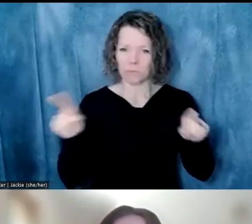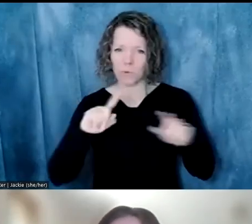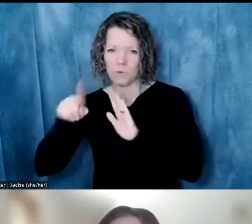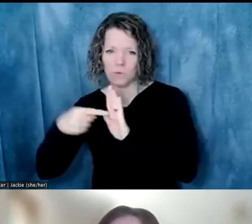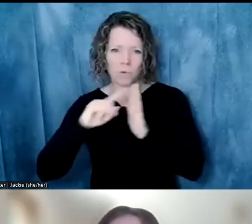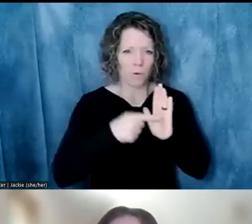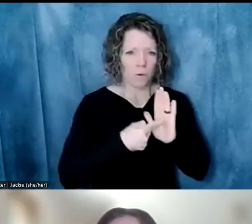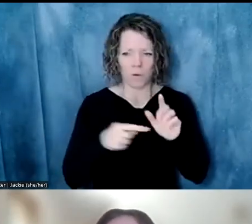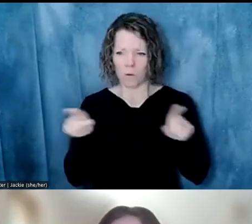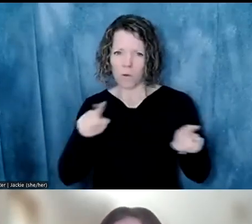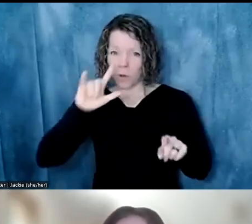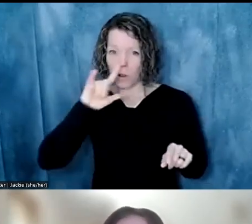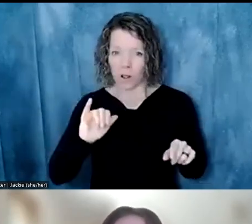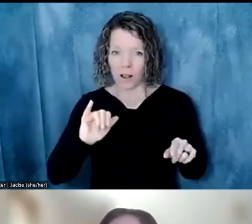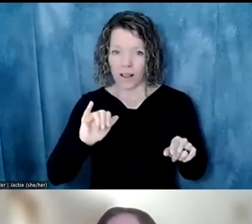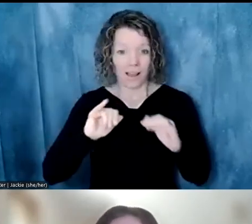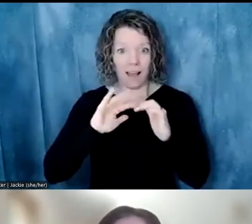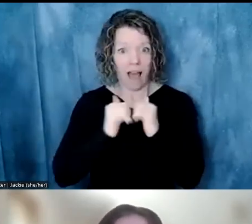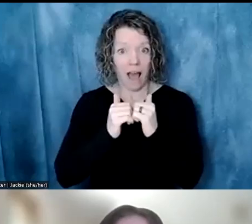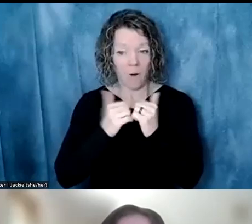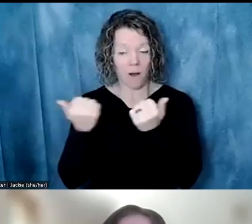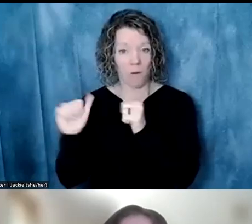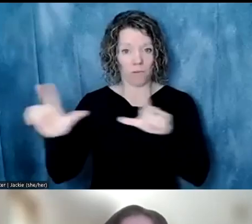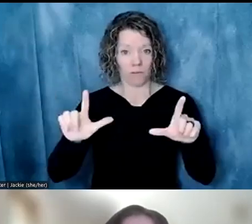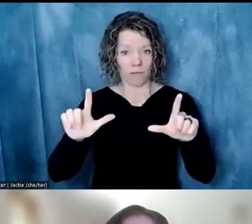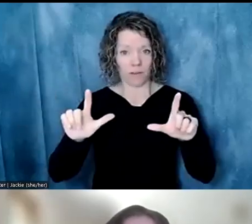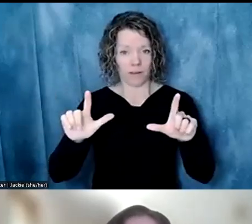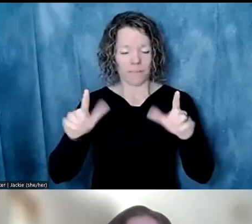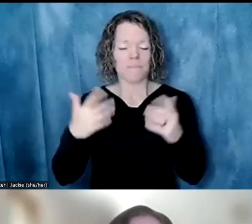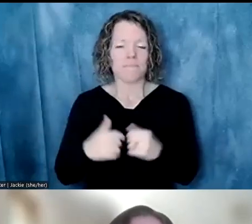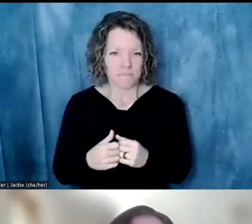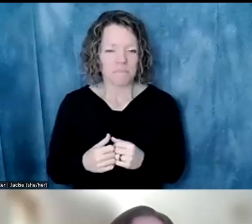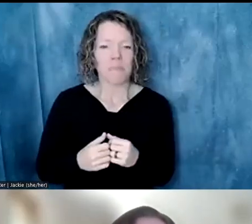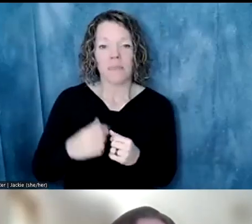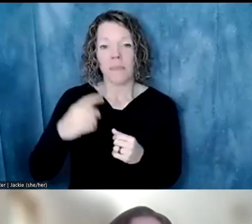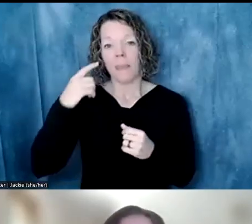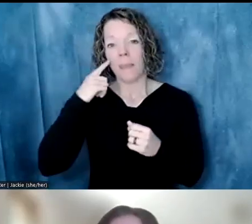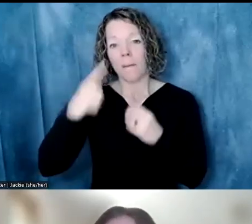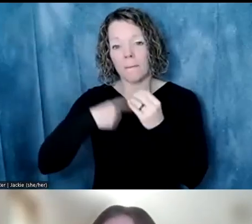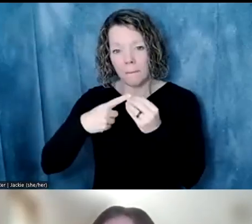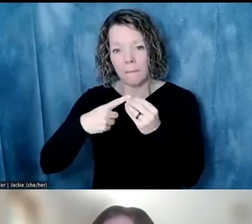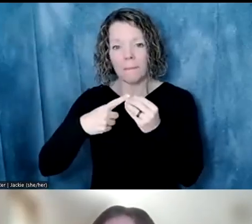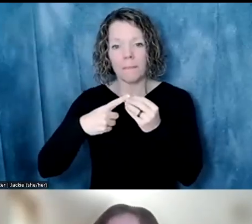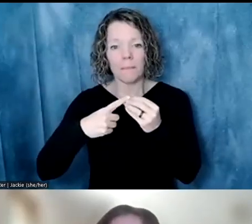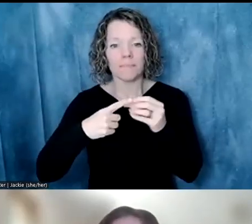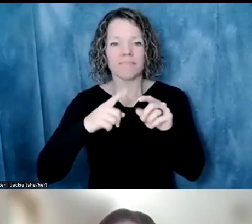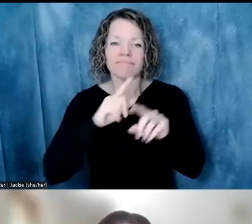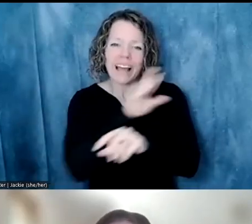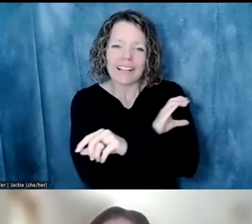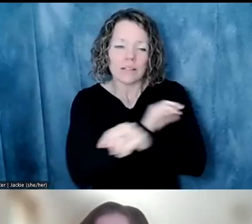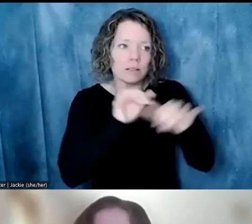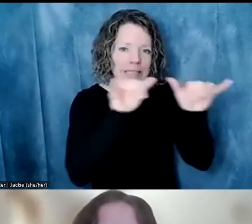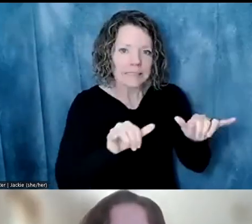shared tensions that they produce as peer support practices within fundamentally clinical systems.